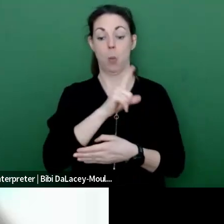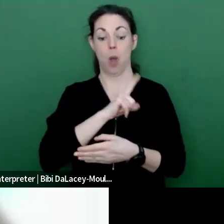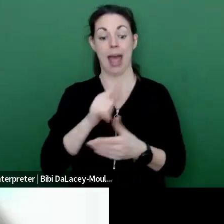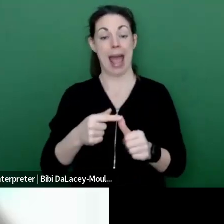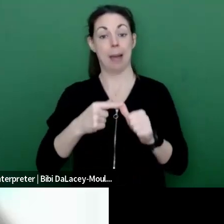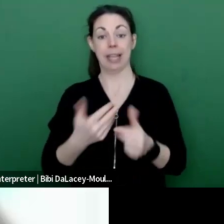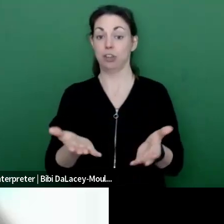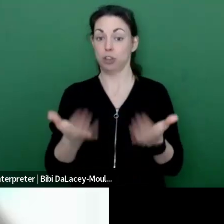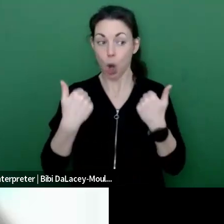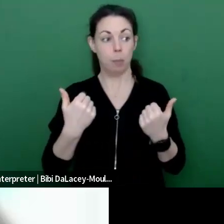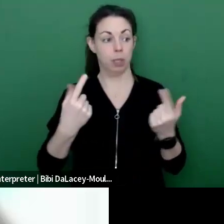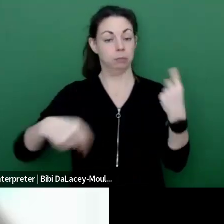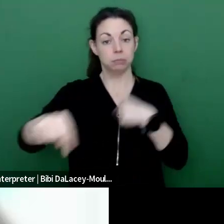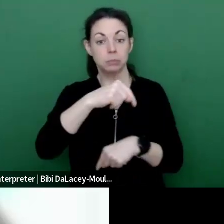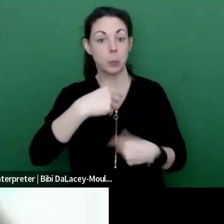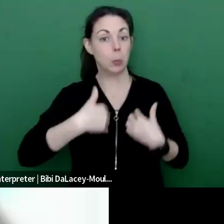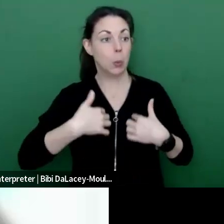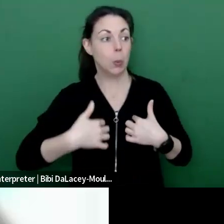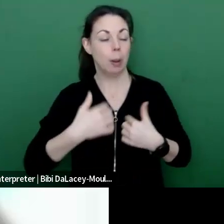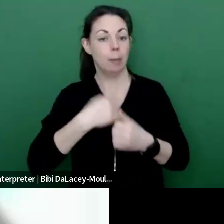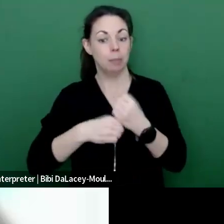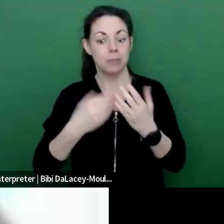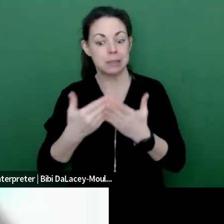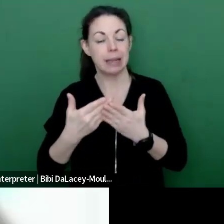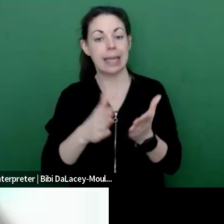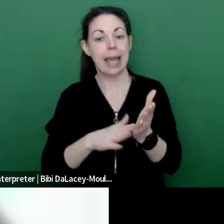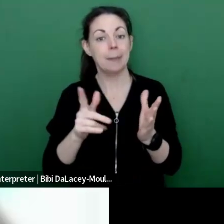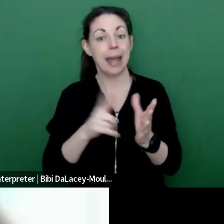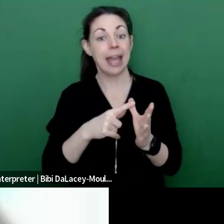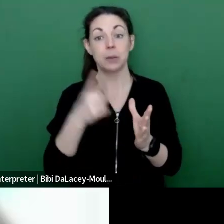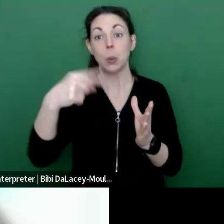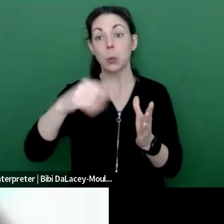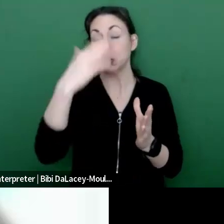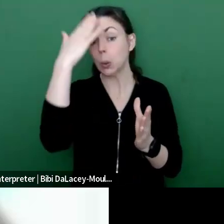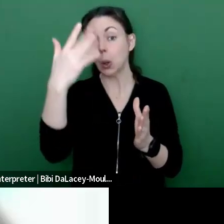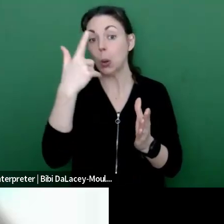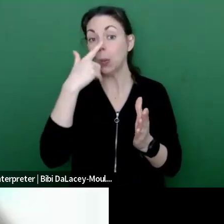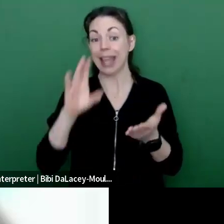So, for anyone who doesn't know, we offer scholarships of up to £30,000